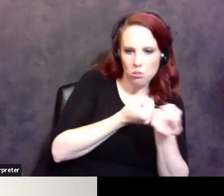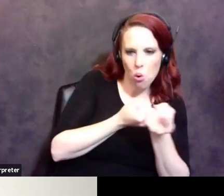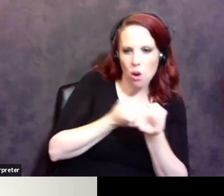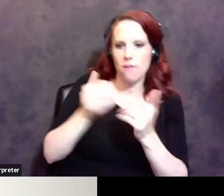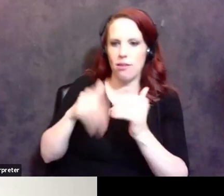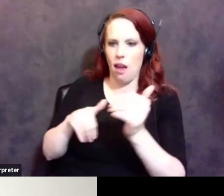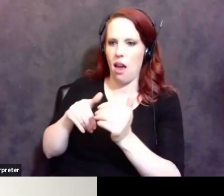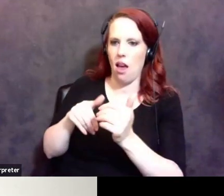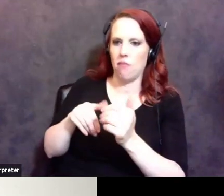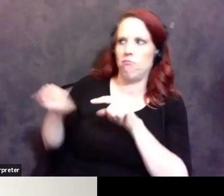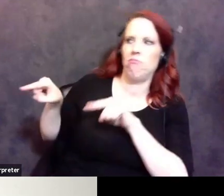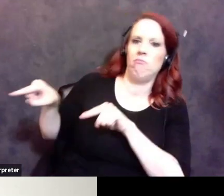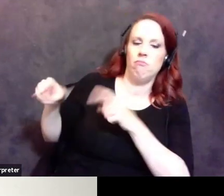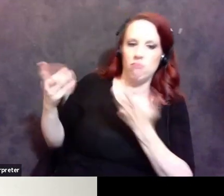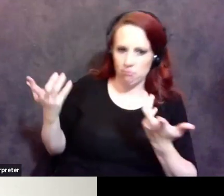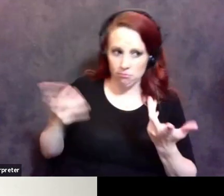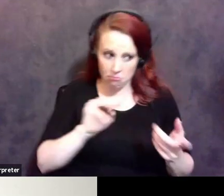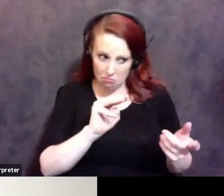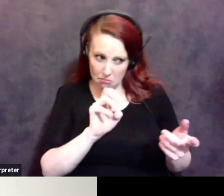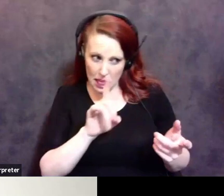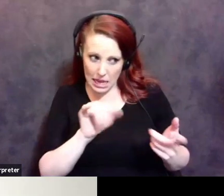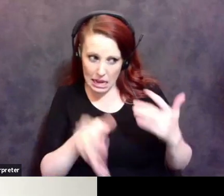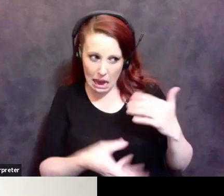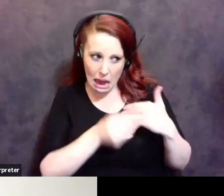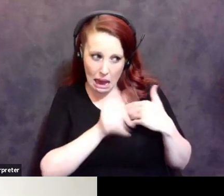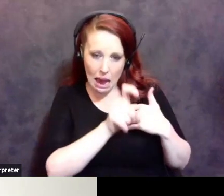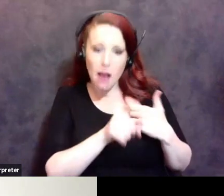Melinda, I don't know if you have anything to add to that.